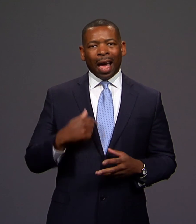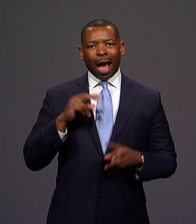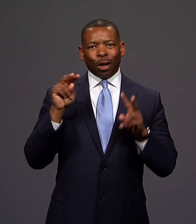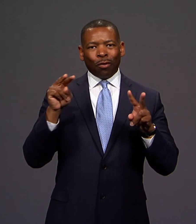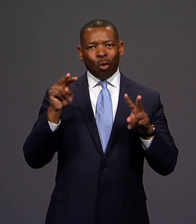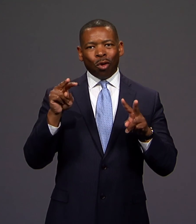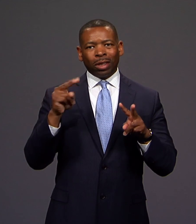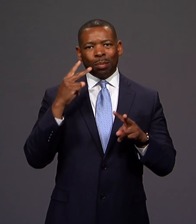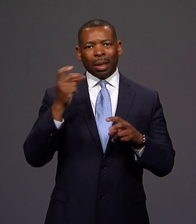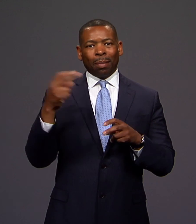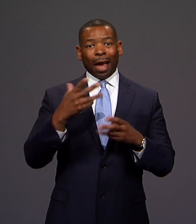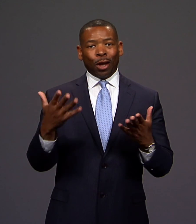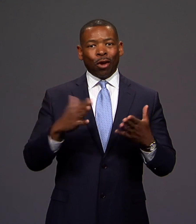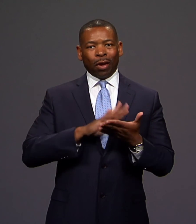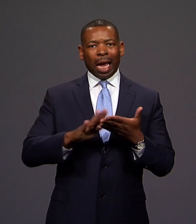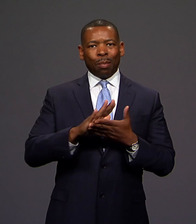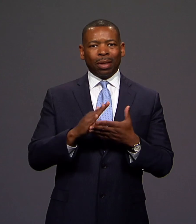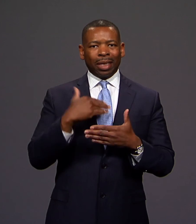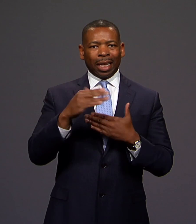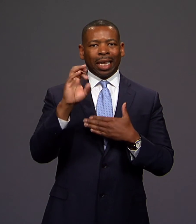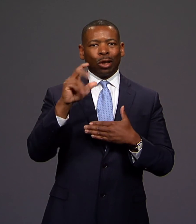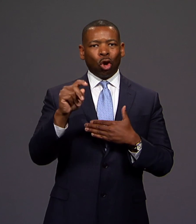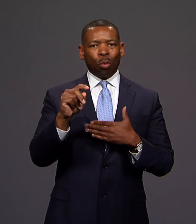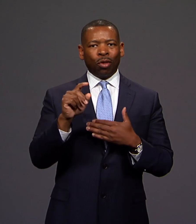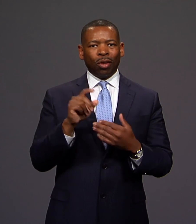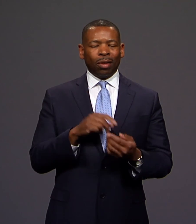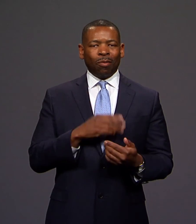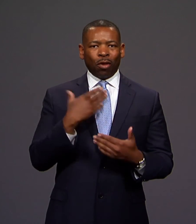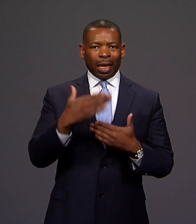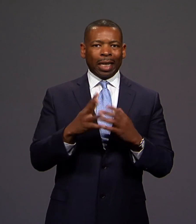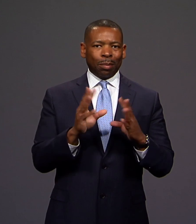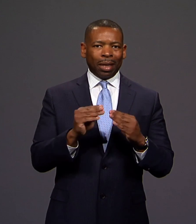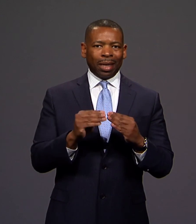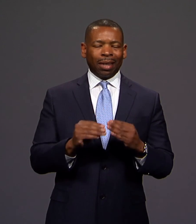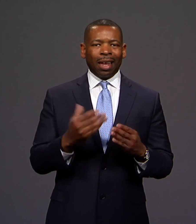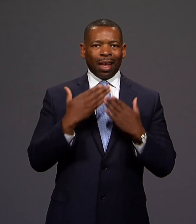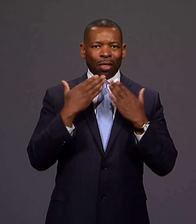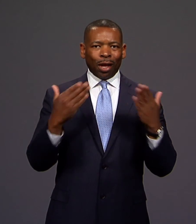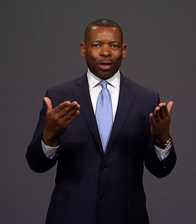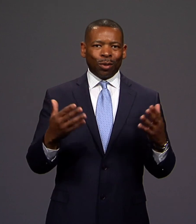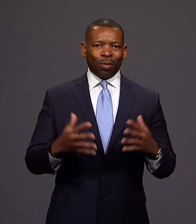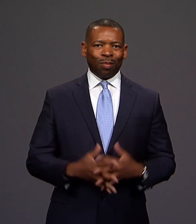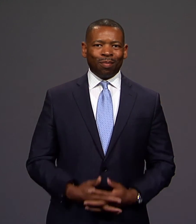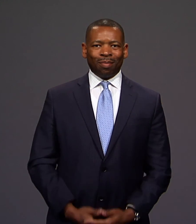I look forward to being back on campus for the October meeting. Thank you!